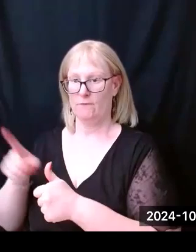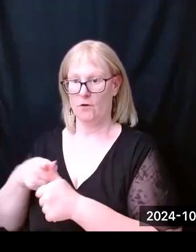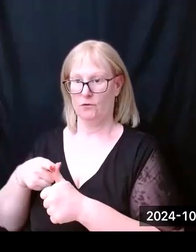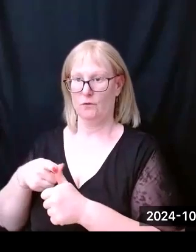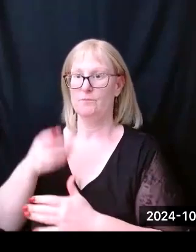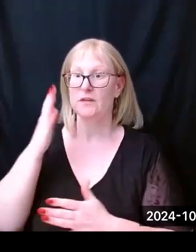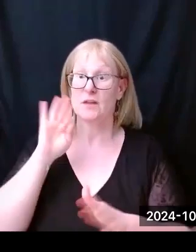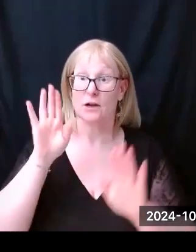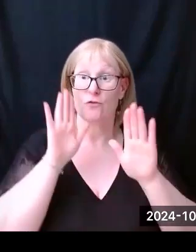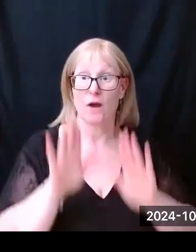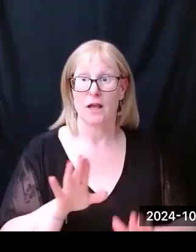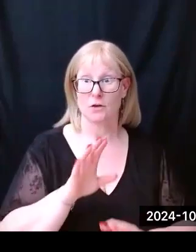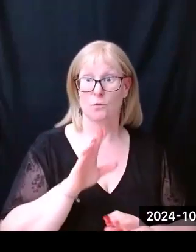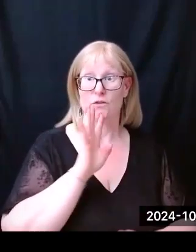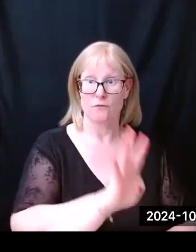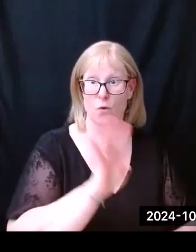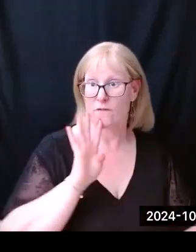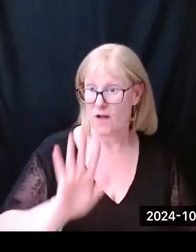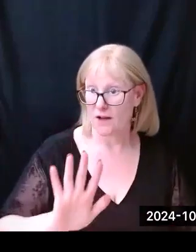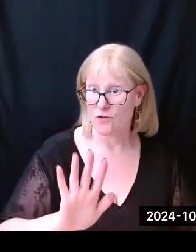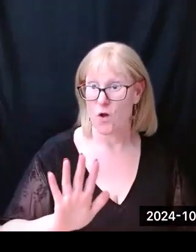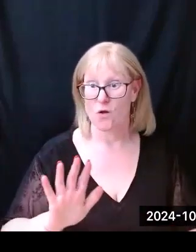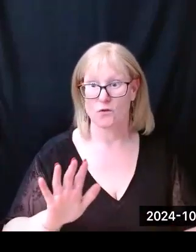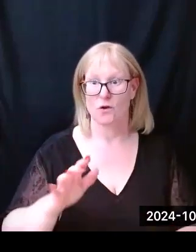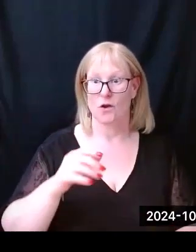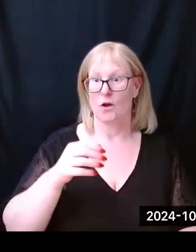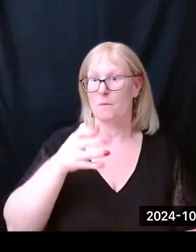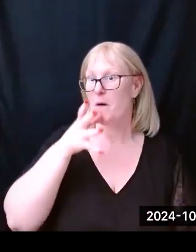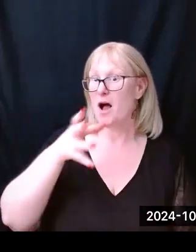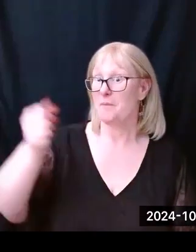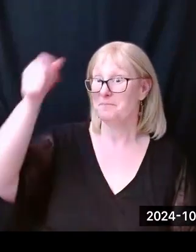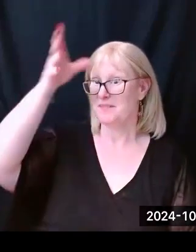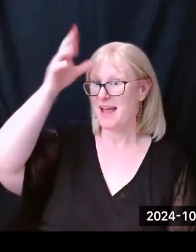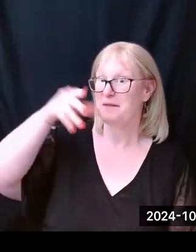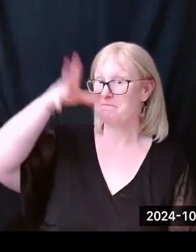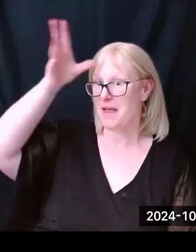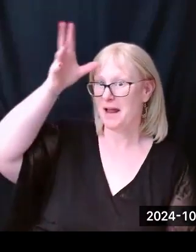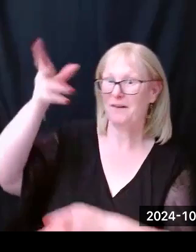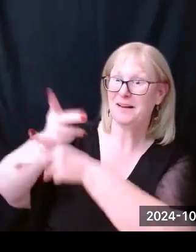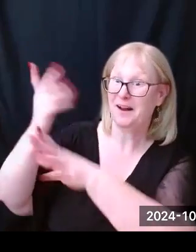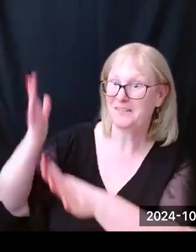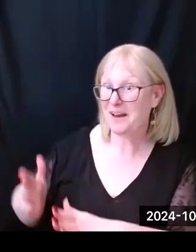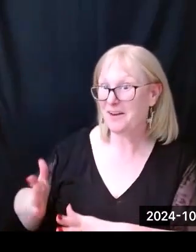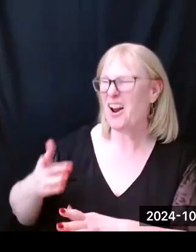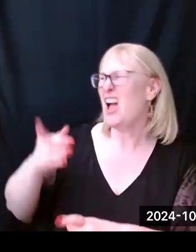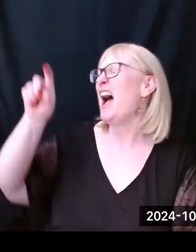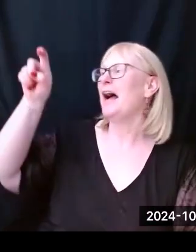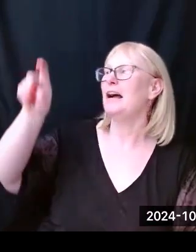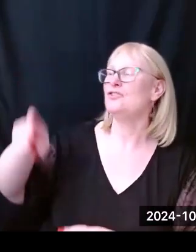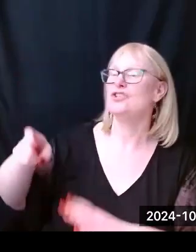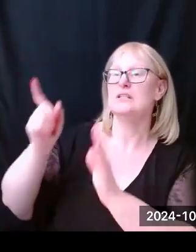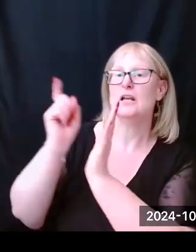four or five year old who's like, you know what, mom, dad, parent, I need to just take some time and chill. Like, can we come back and talk about that afterwards.